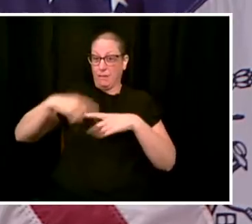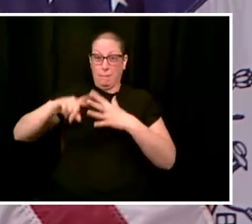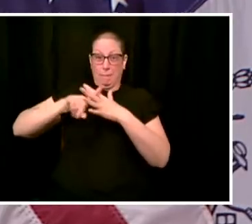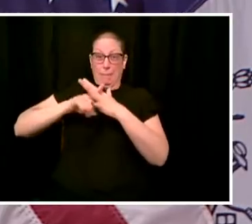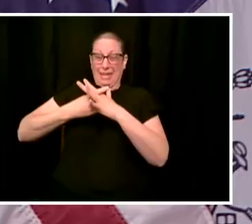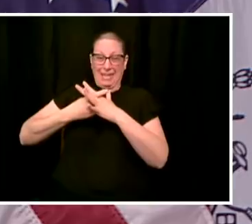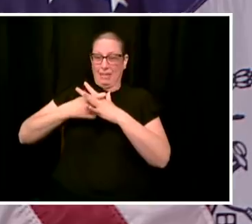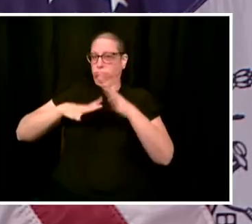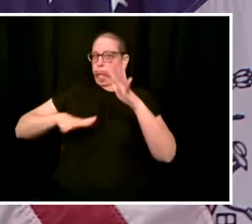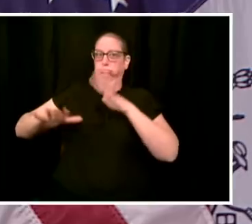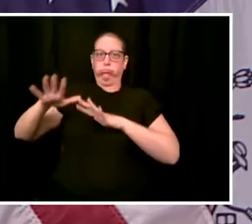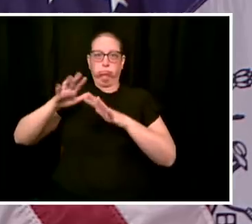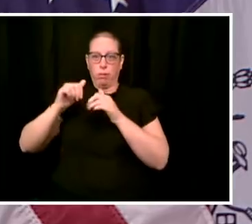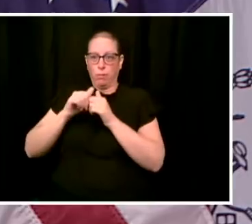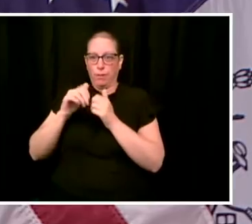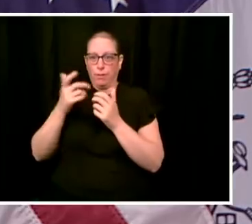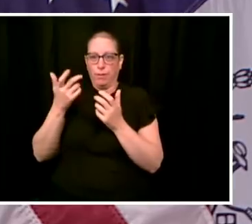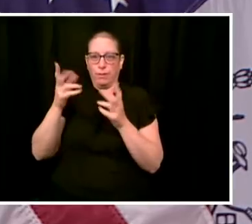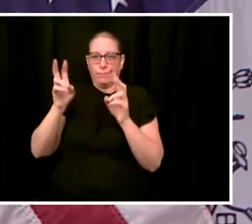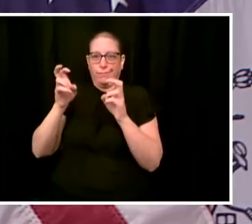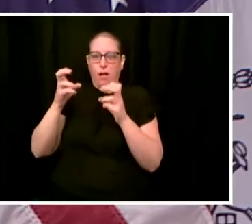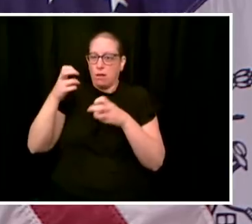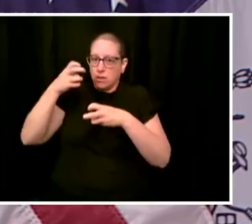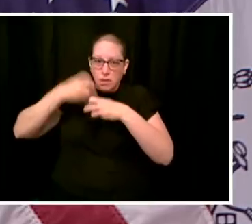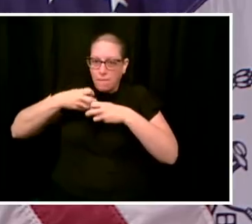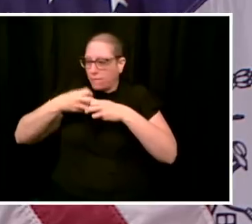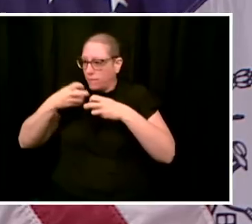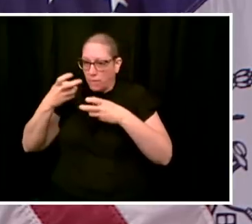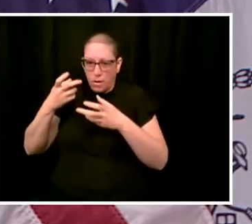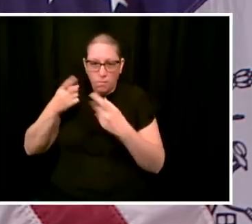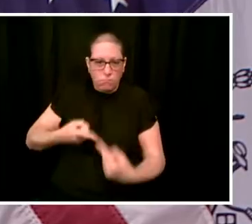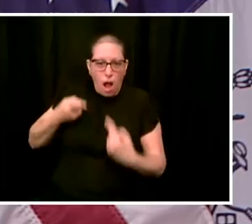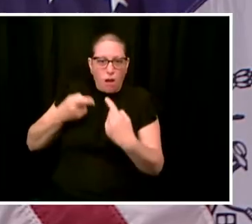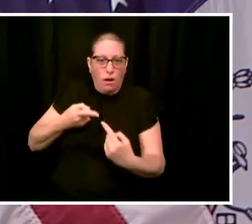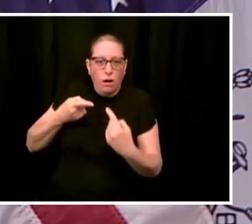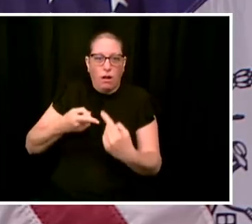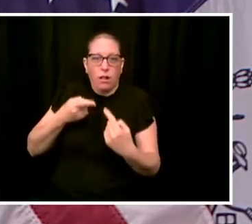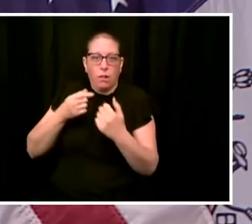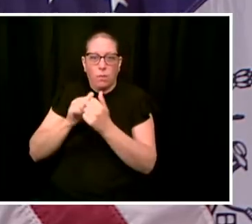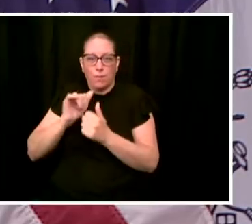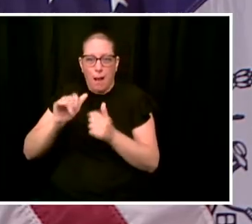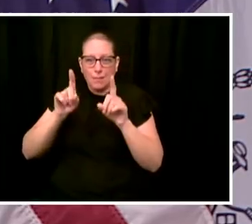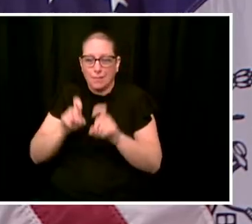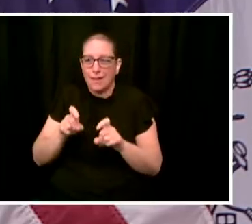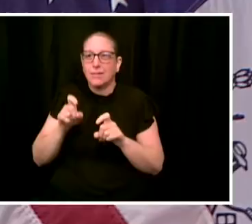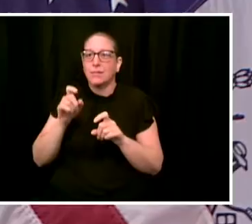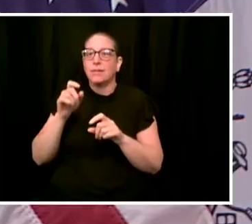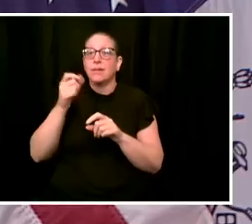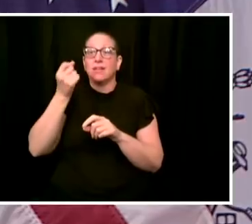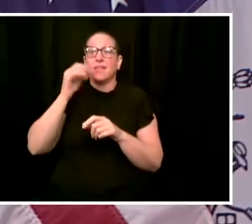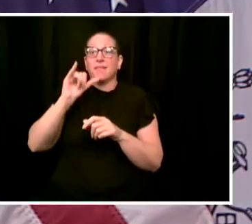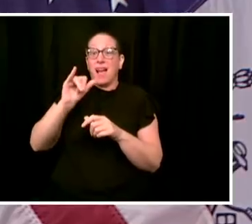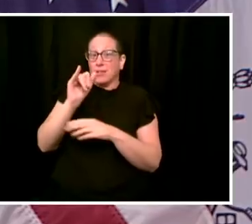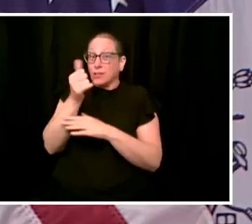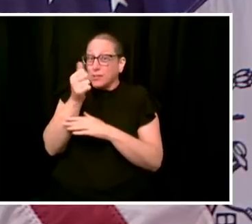TESTING, REMEMBERS TESTING HAS BEEN THE CENALTR ISUSE FROM DAY ONE GOING BACK TO JANUARY WHEN WE